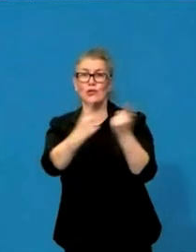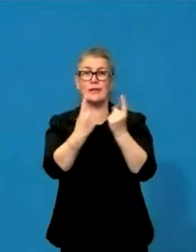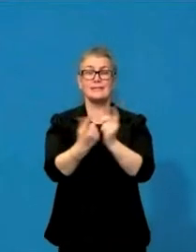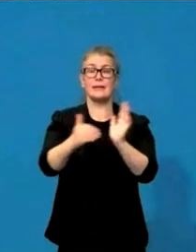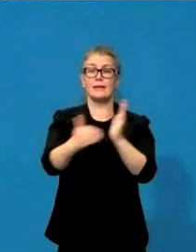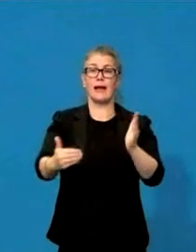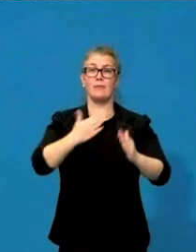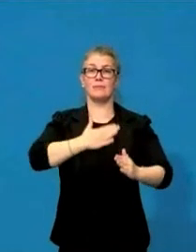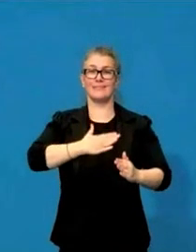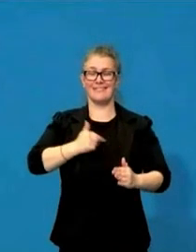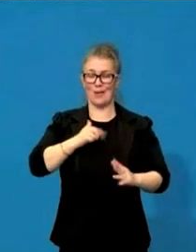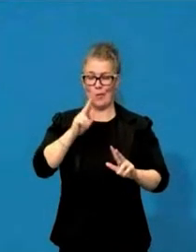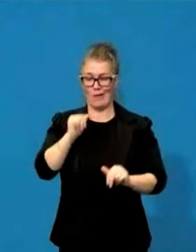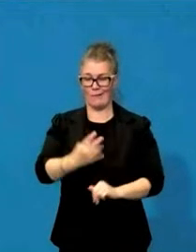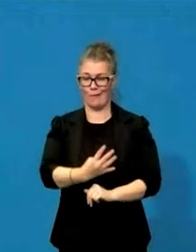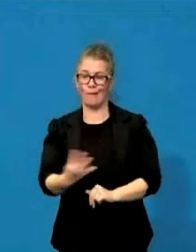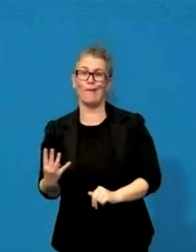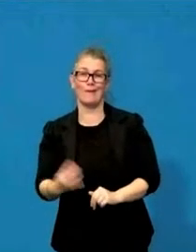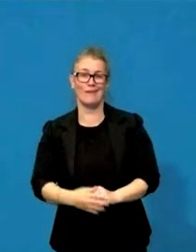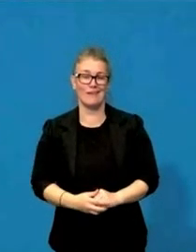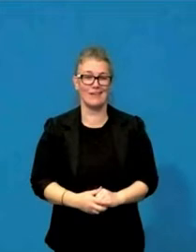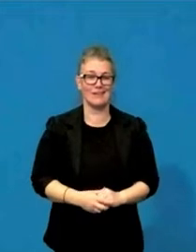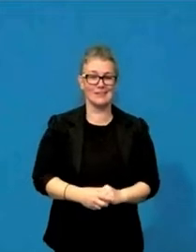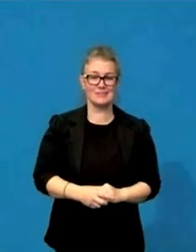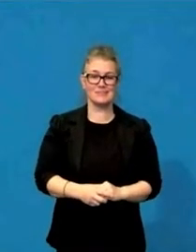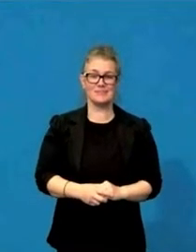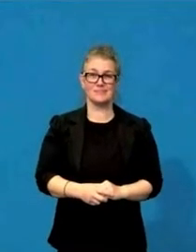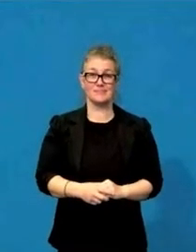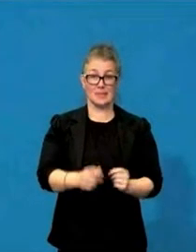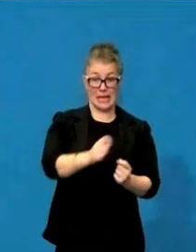And each of those children have quite complex needs.